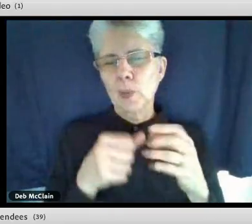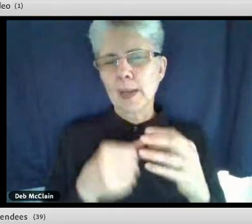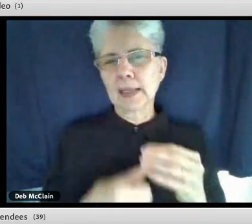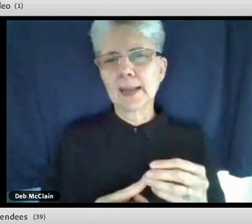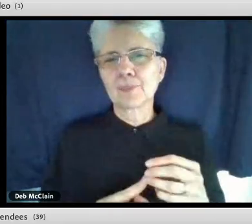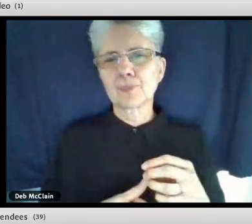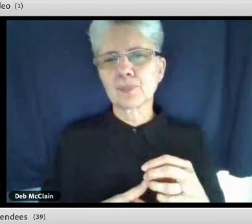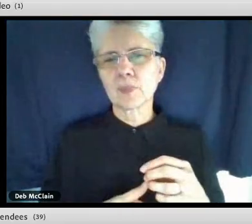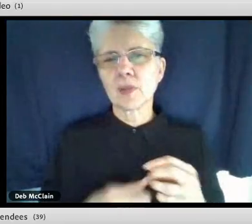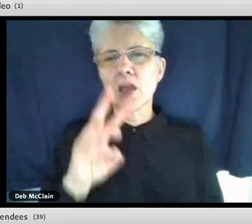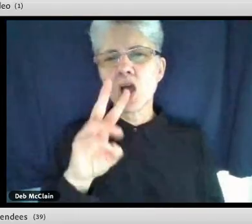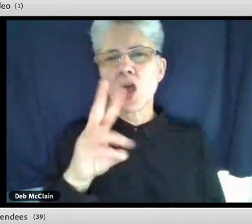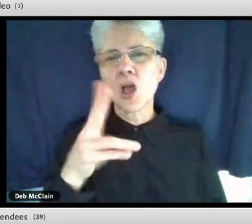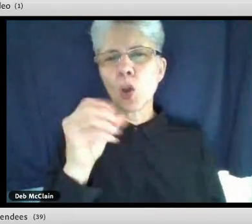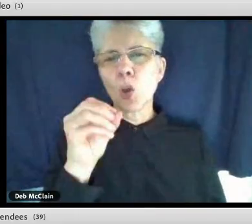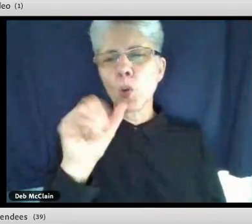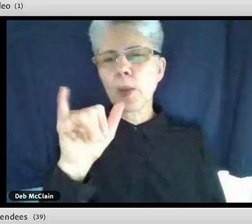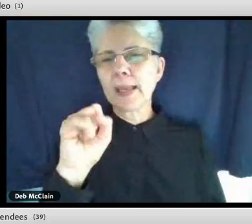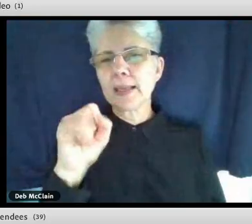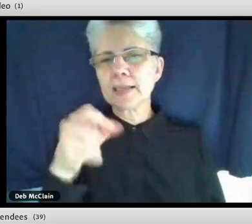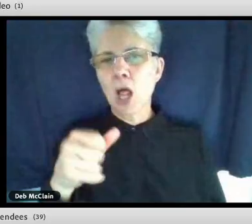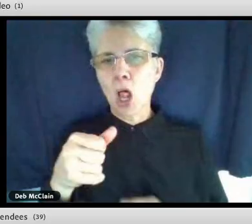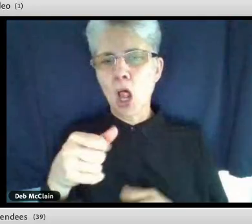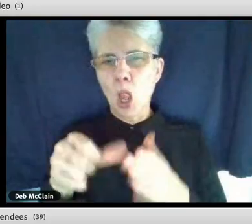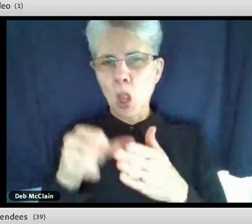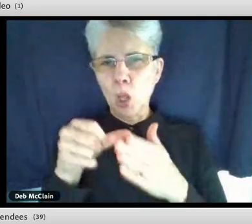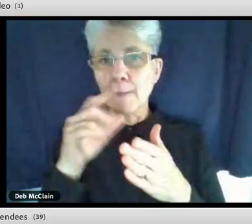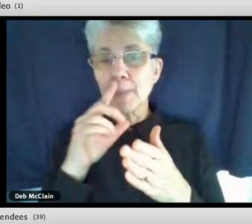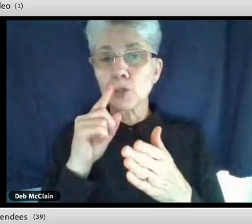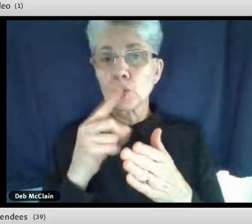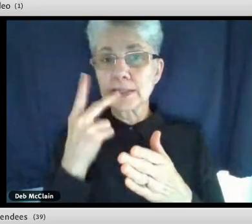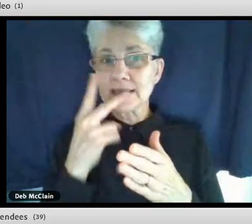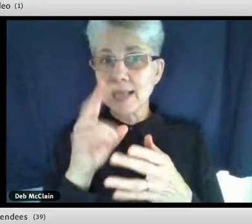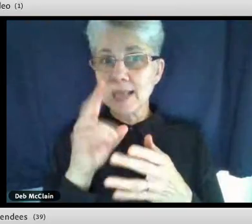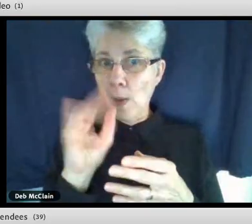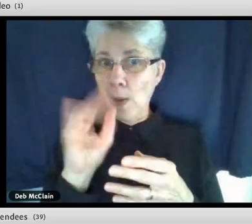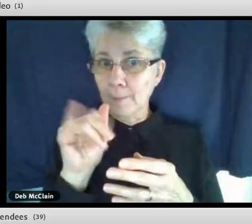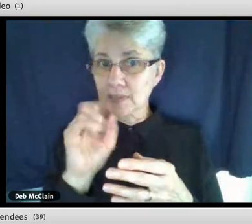So there's a couple of sites I just want to show you real quickly. This is Whois Lookup, and you can look at a website